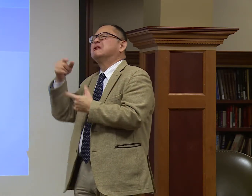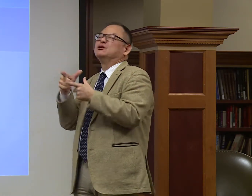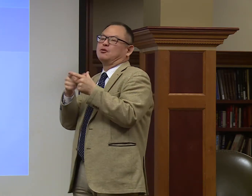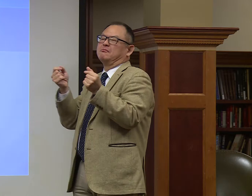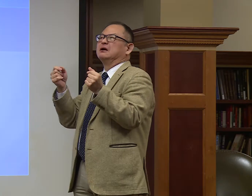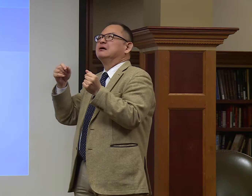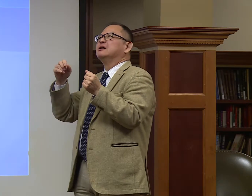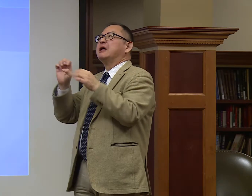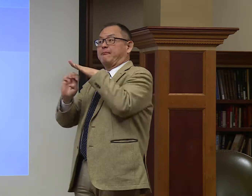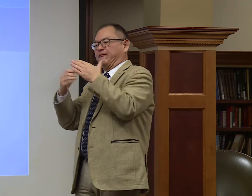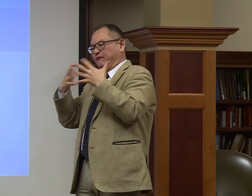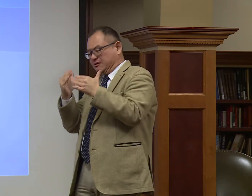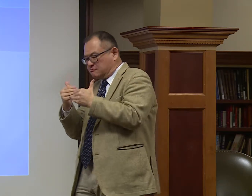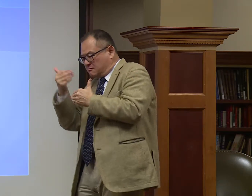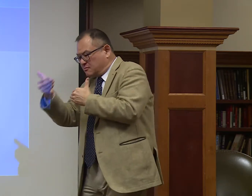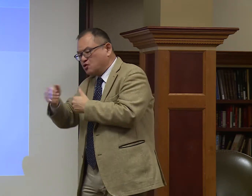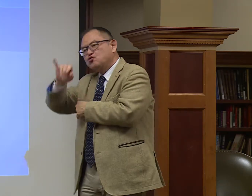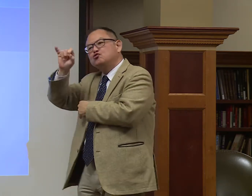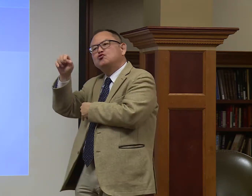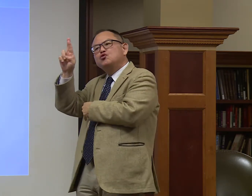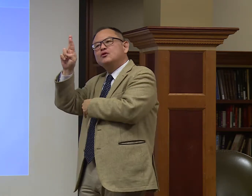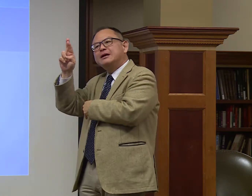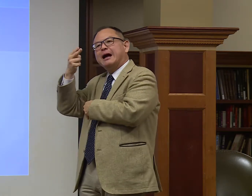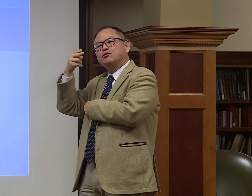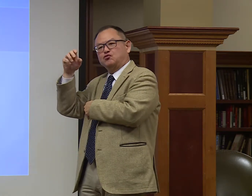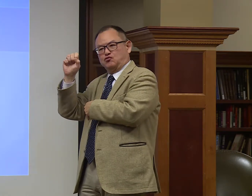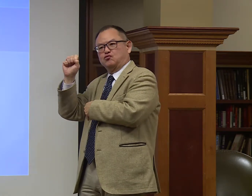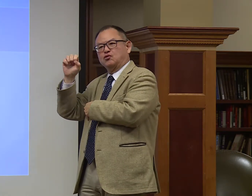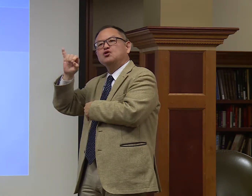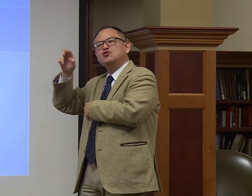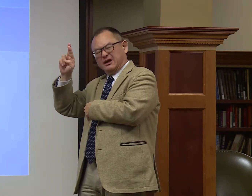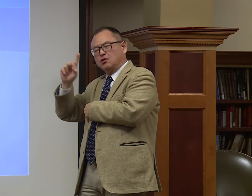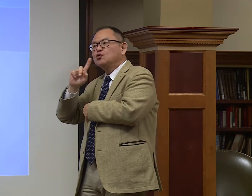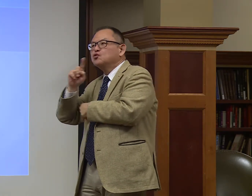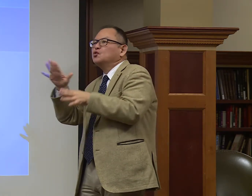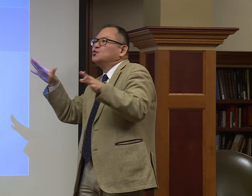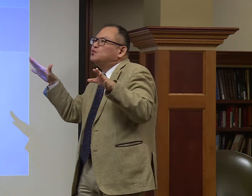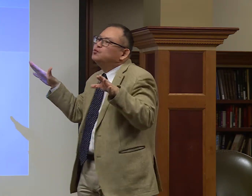And then in junior high school, I was completely mainstreamed.